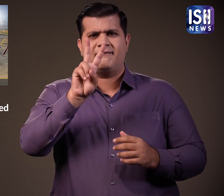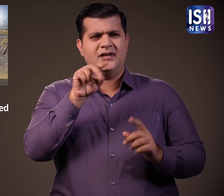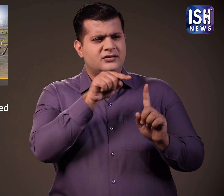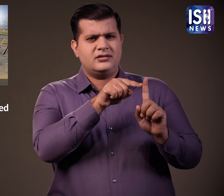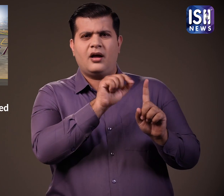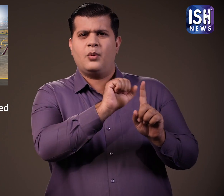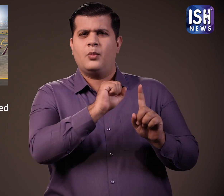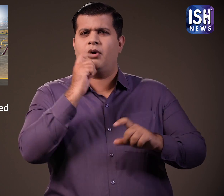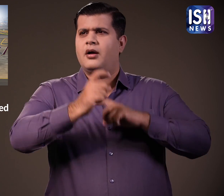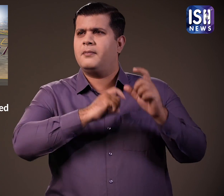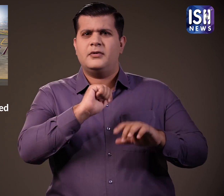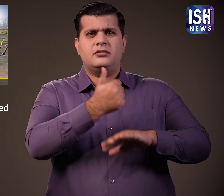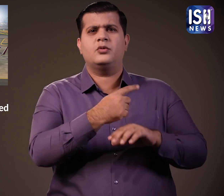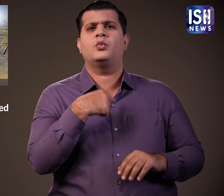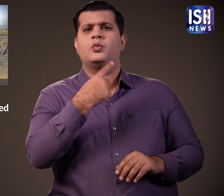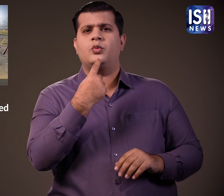Who owns Vistara?